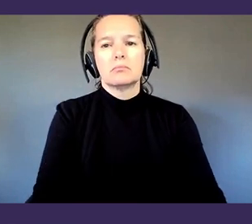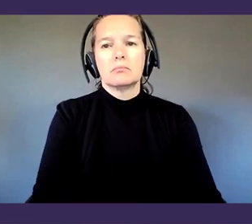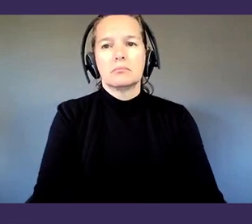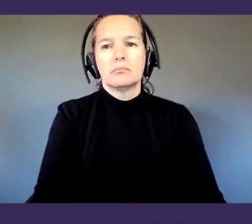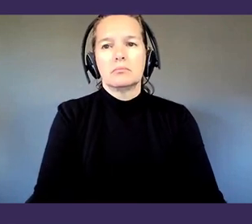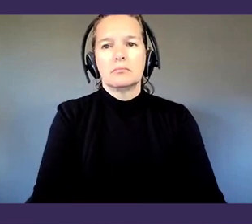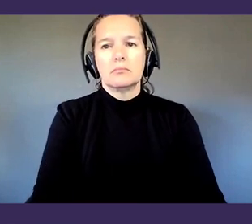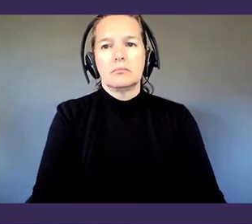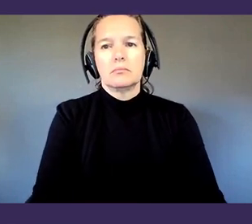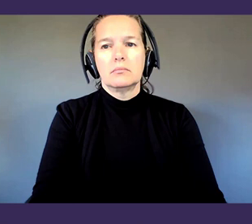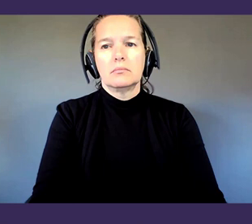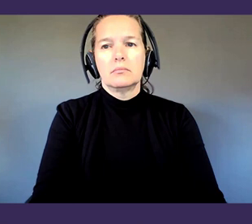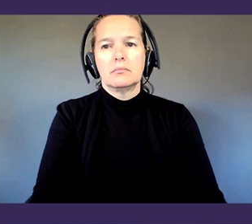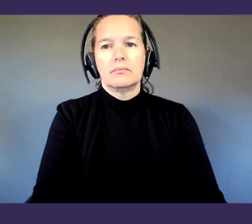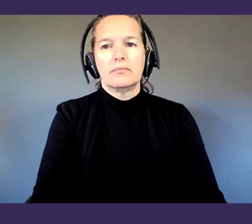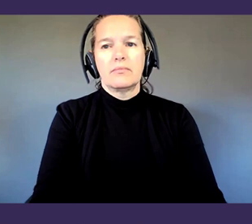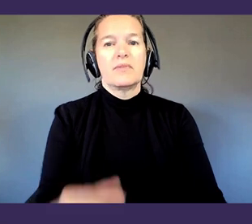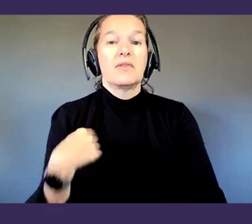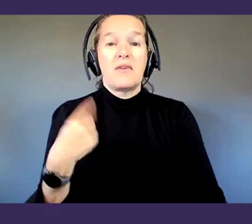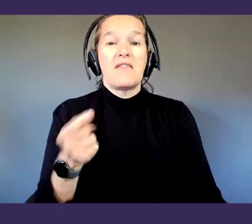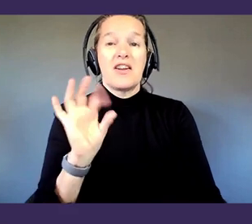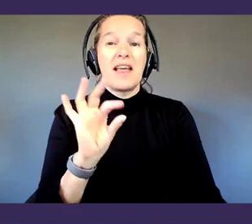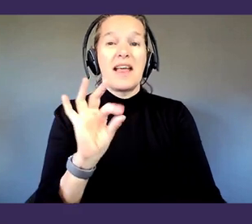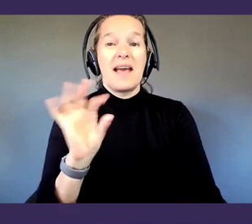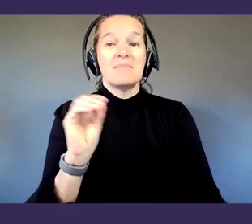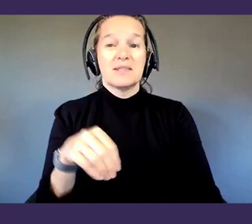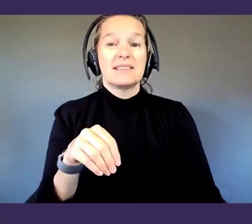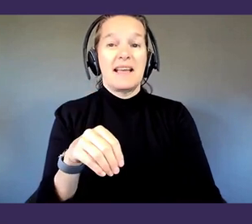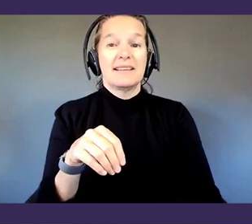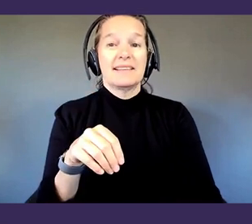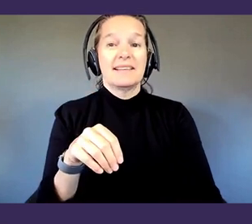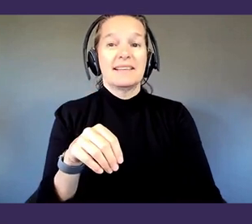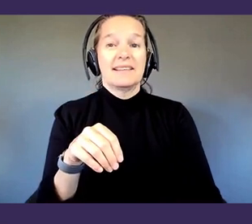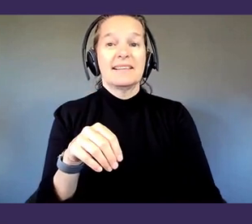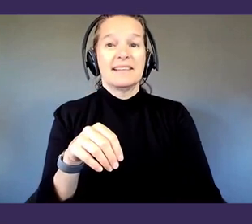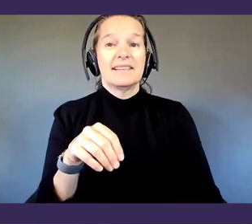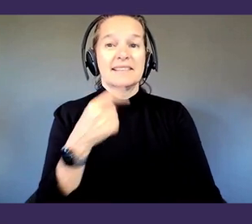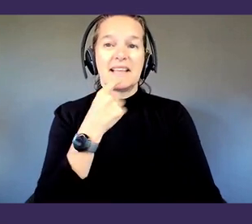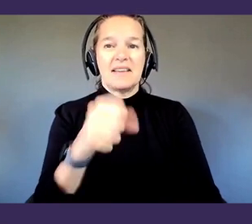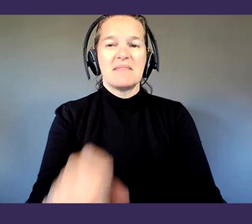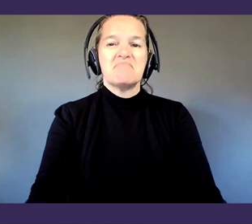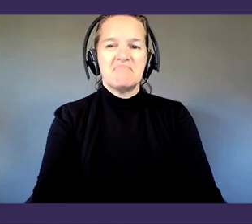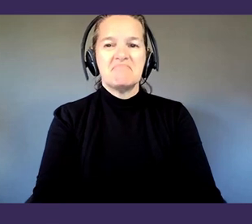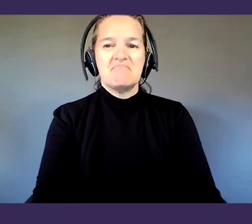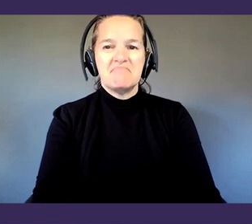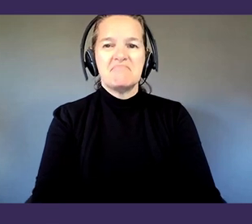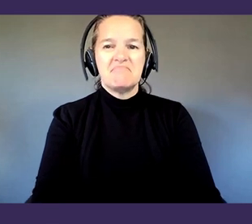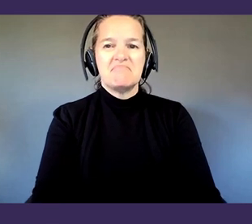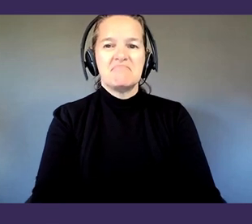And so far, 99% of the participants have said, "yes, they have made a bad choice."